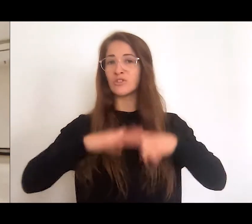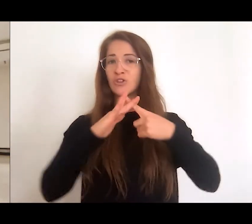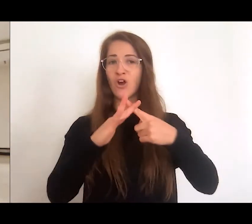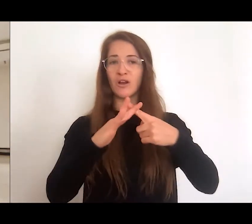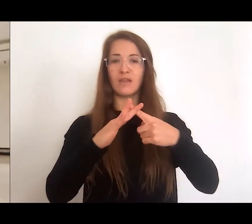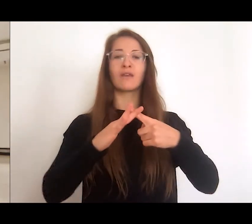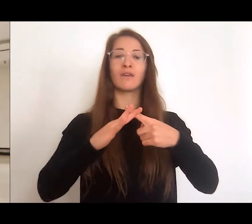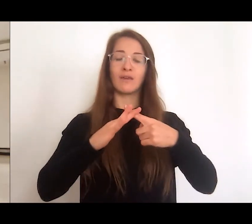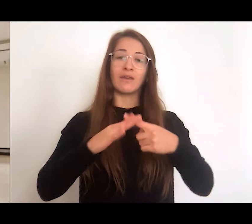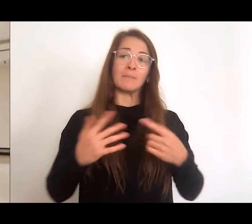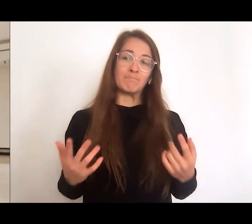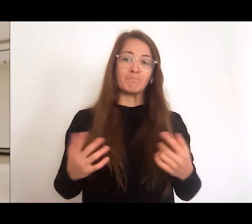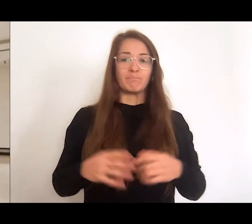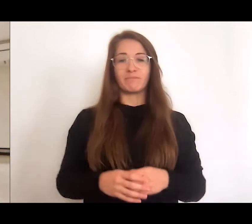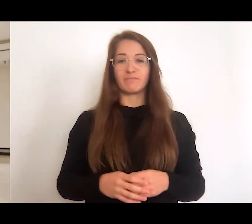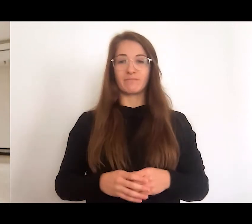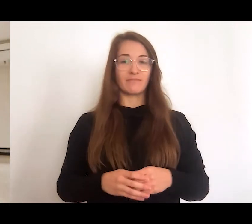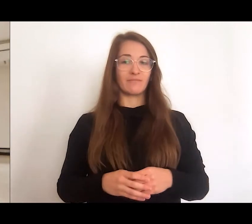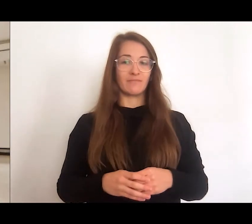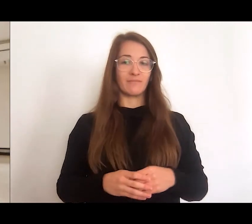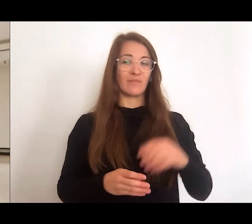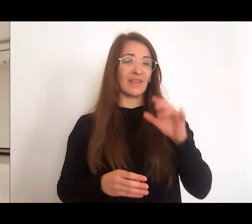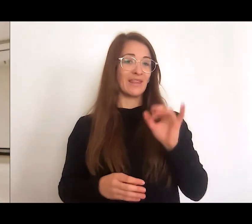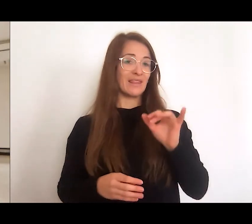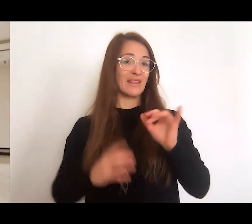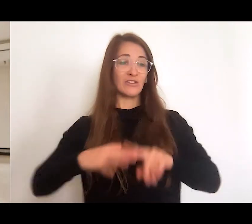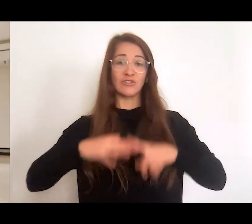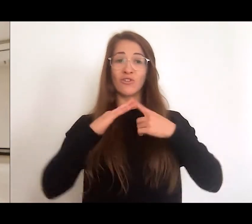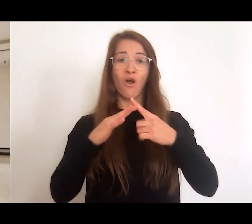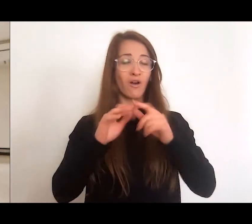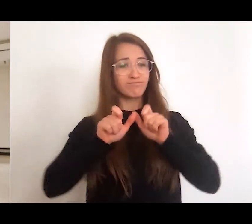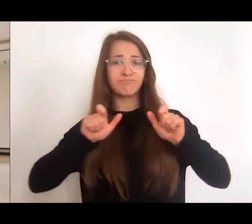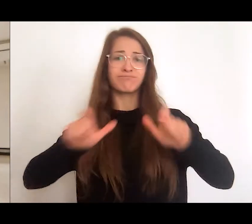I GRADUATED IN 2008.